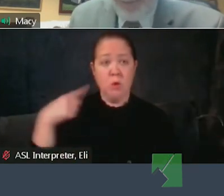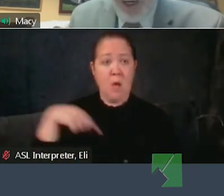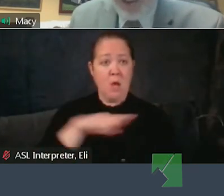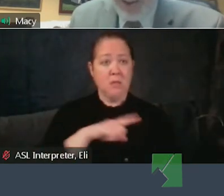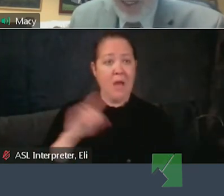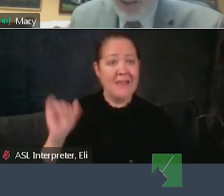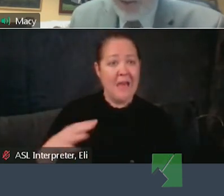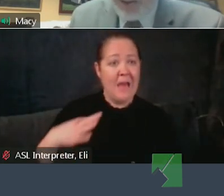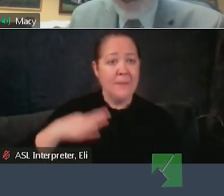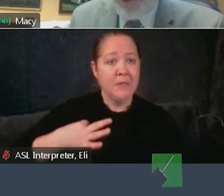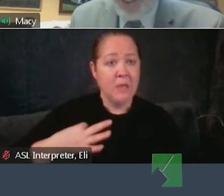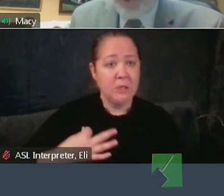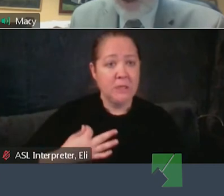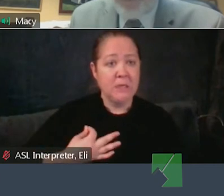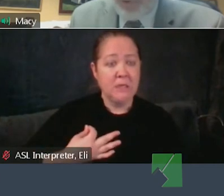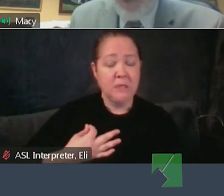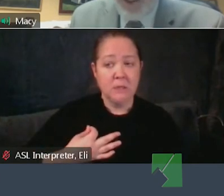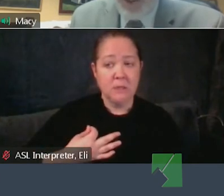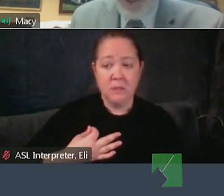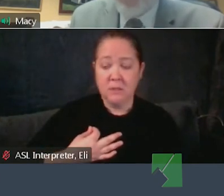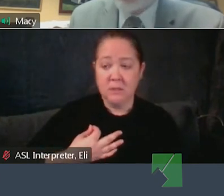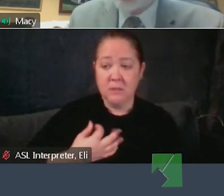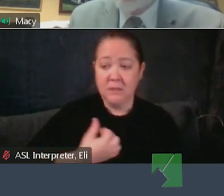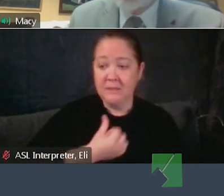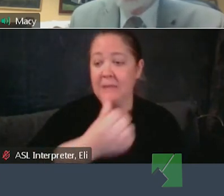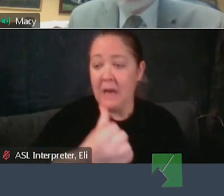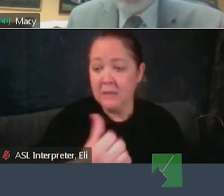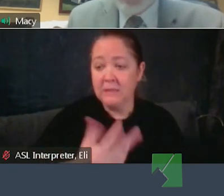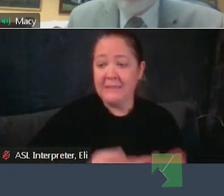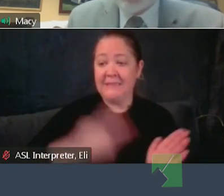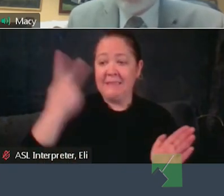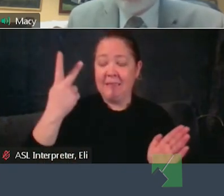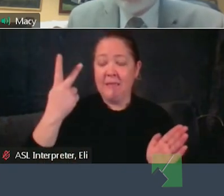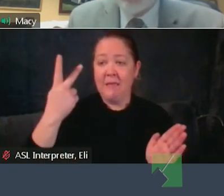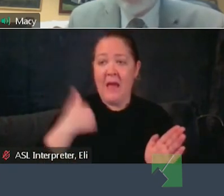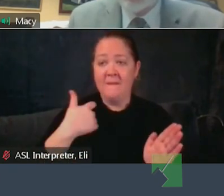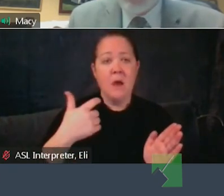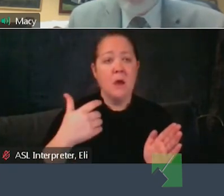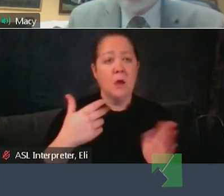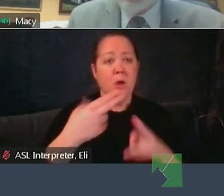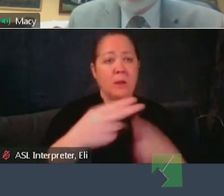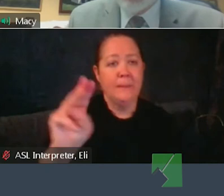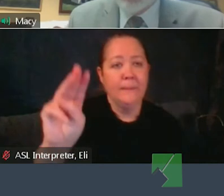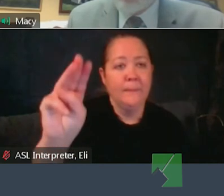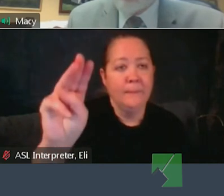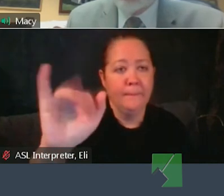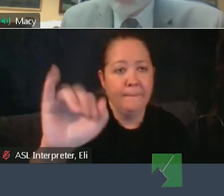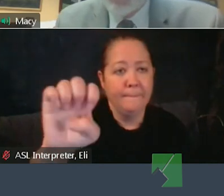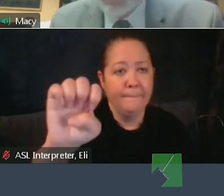the product second plan calls for a mixed use. This is not mixed. Use. Staff has said unequivocally,